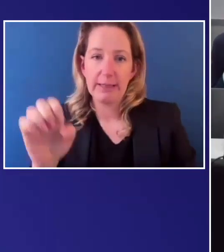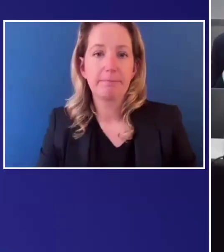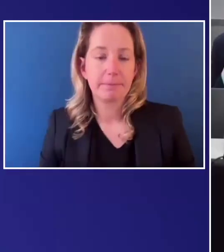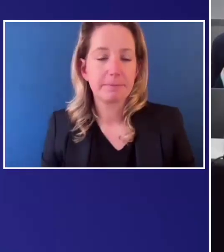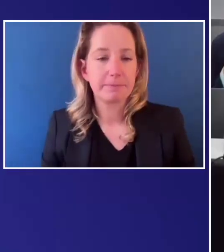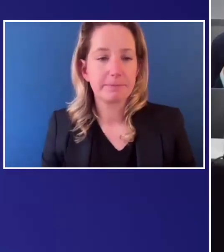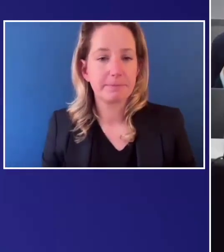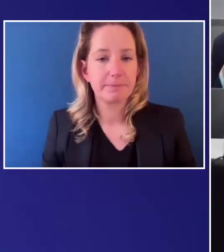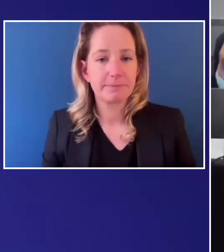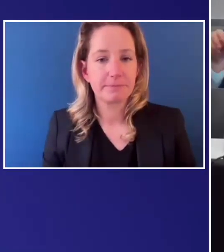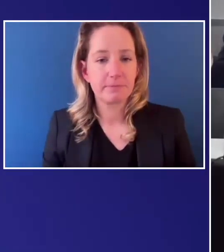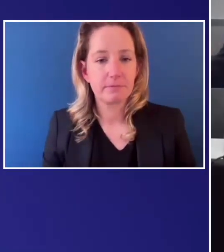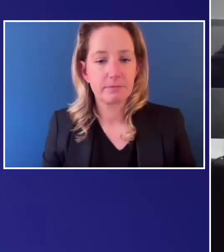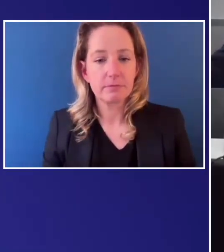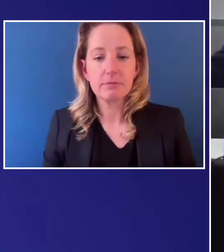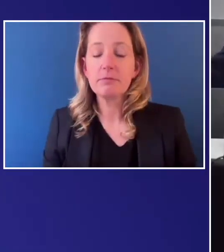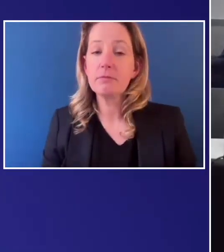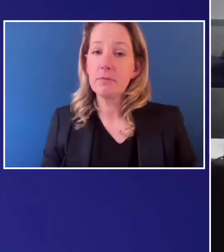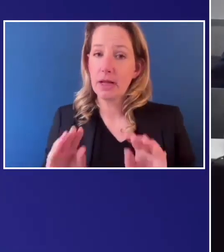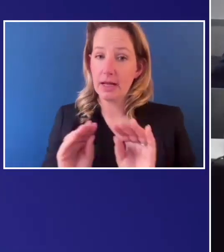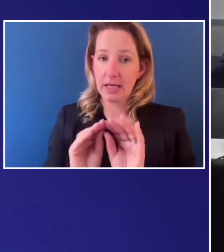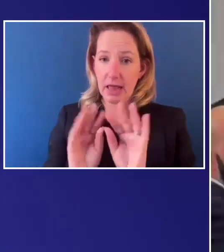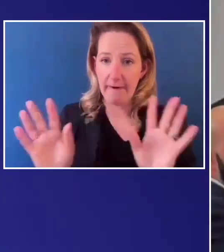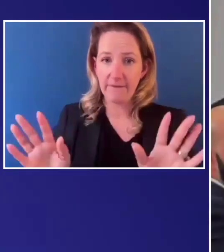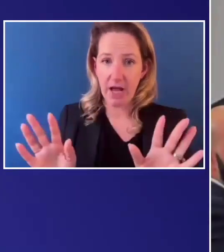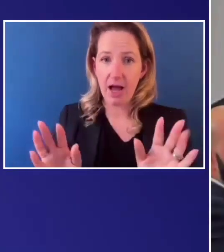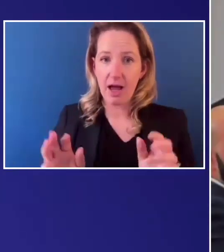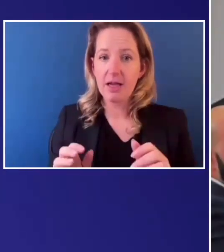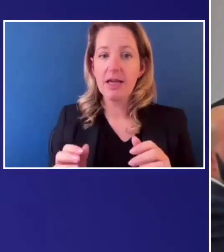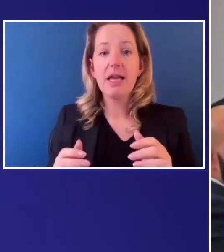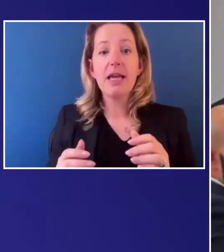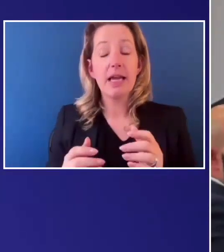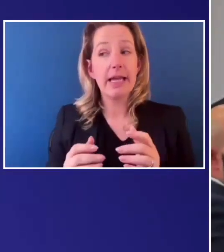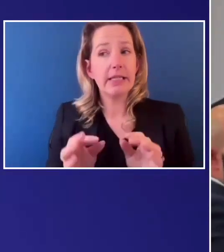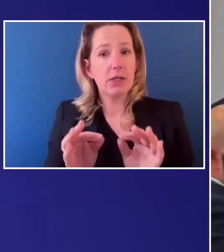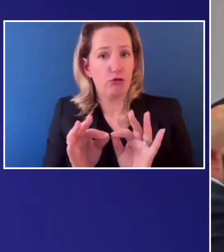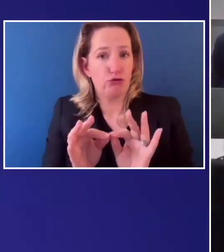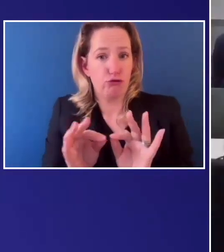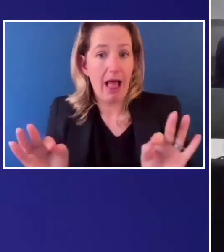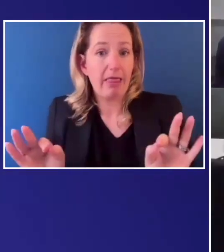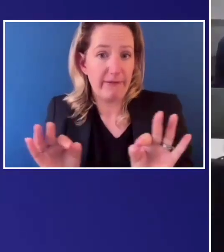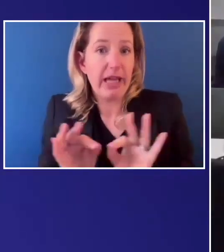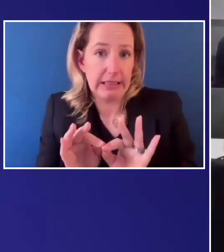And to clarify, I mean, it still -- it's relevant for earnings, for the earnings premium.